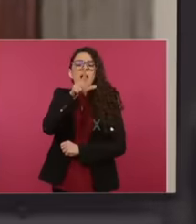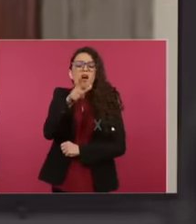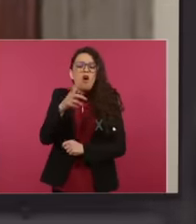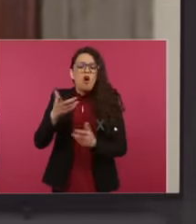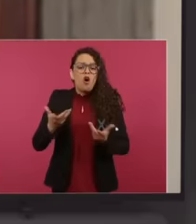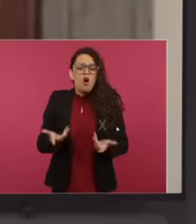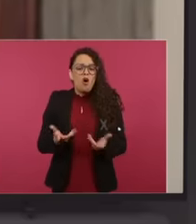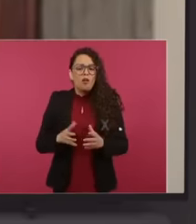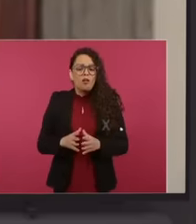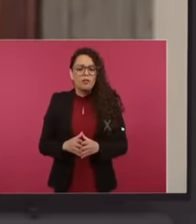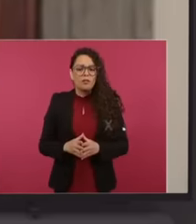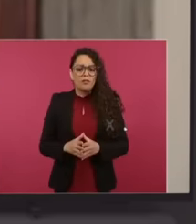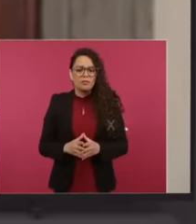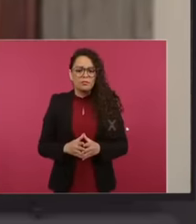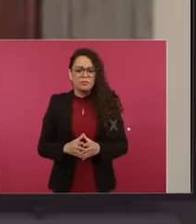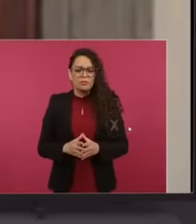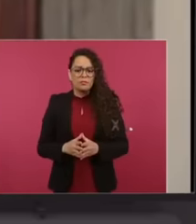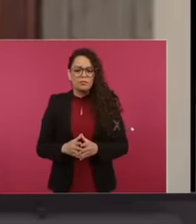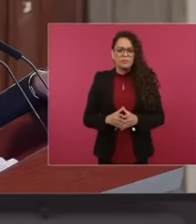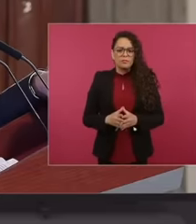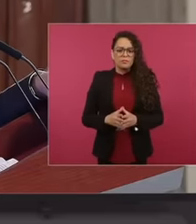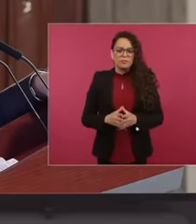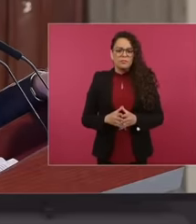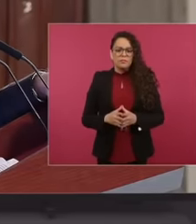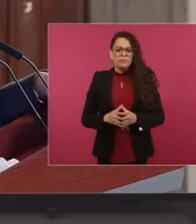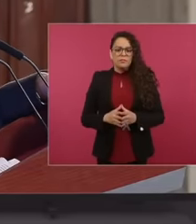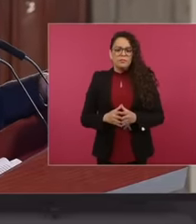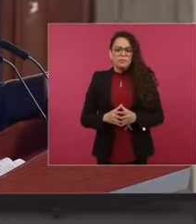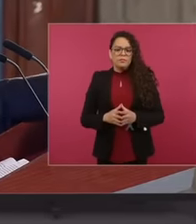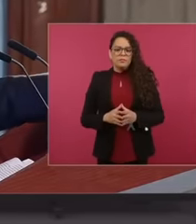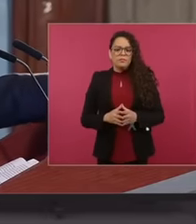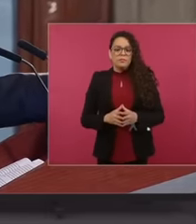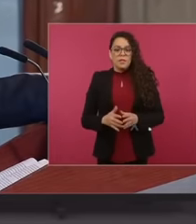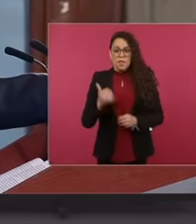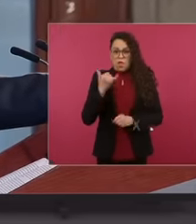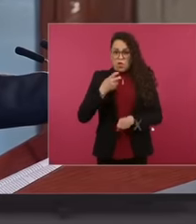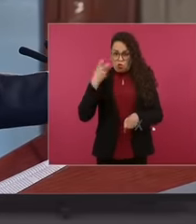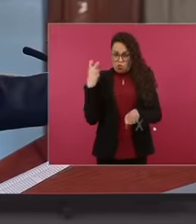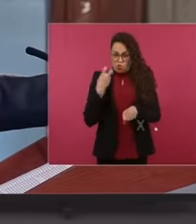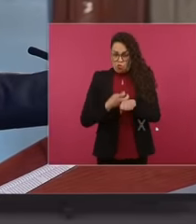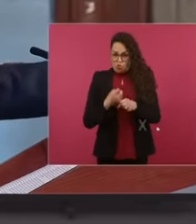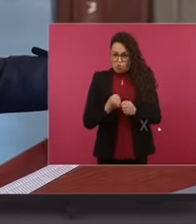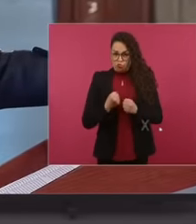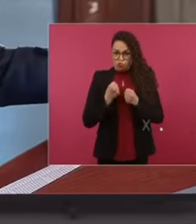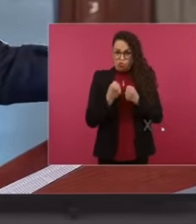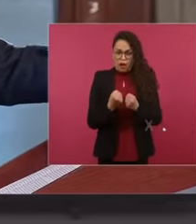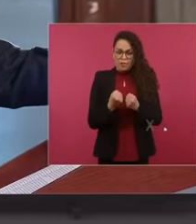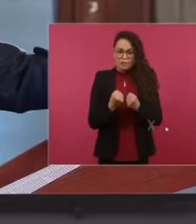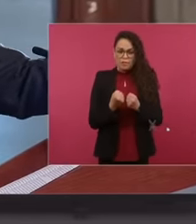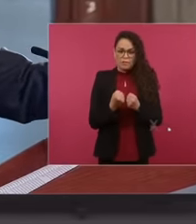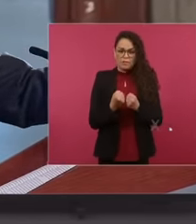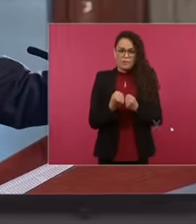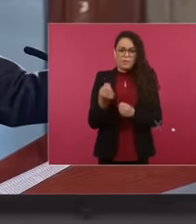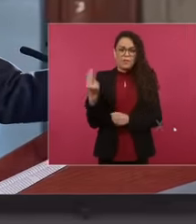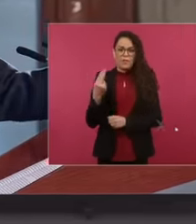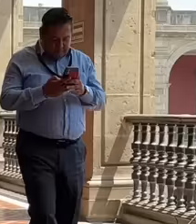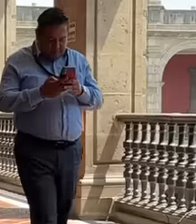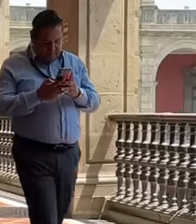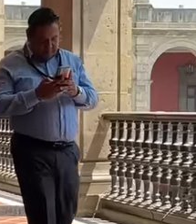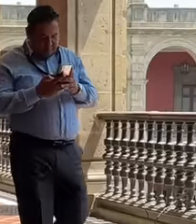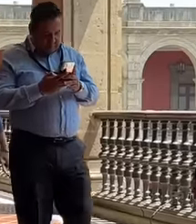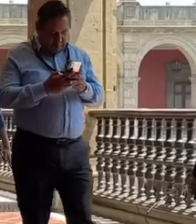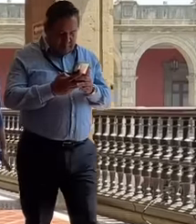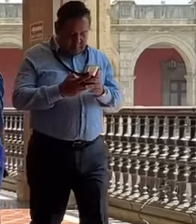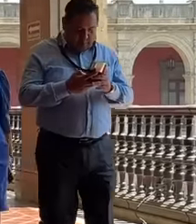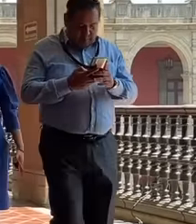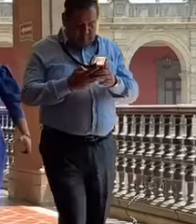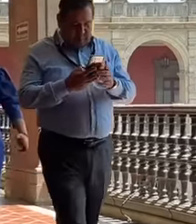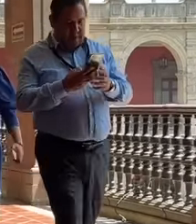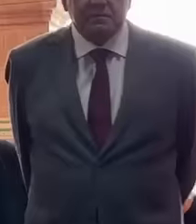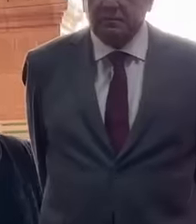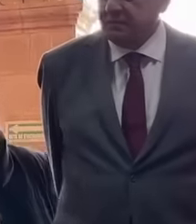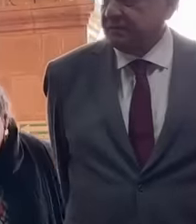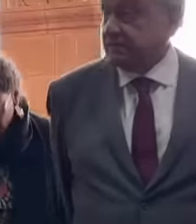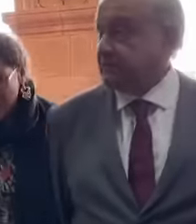than we ourselves could have done. The president of Mexico Andrés Manuel